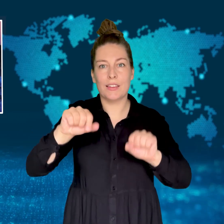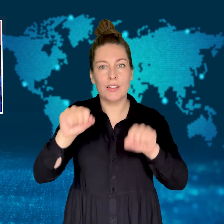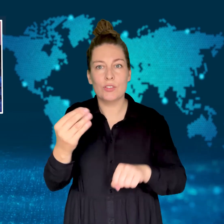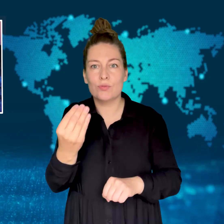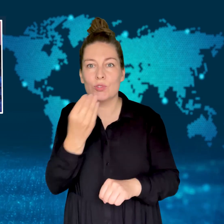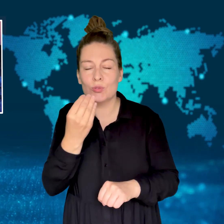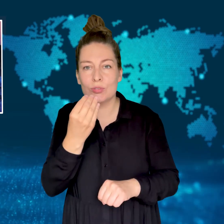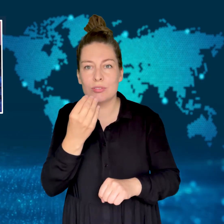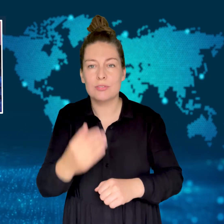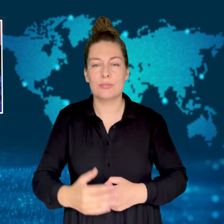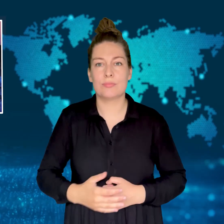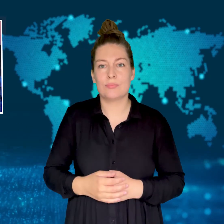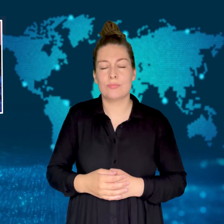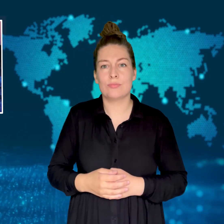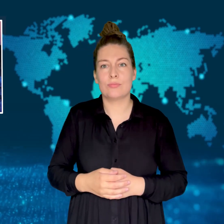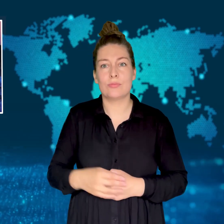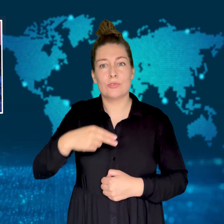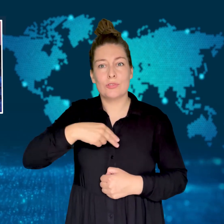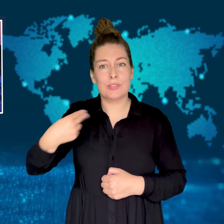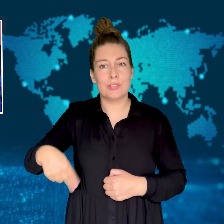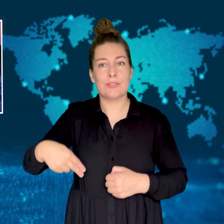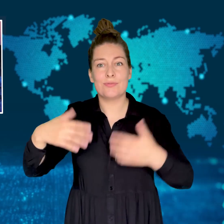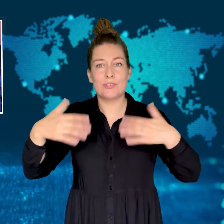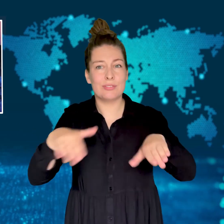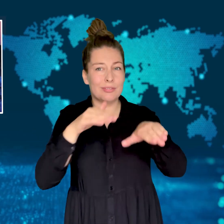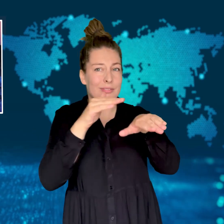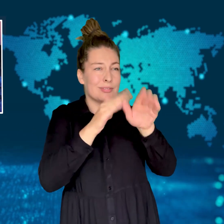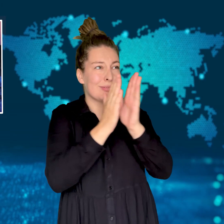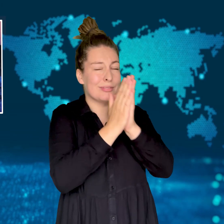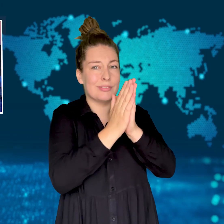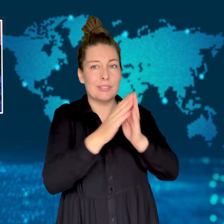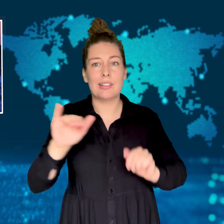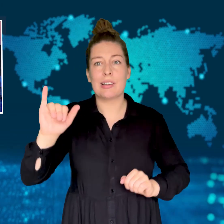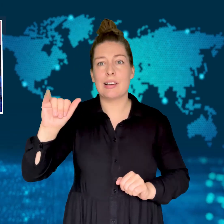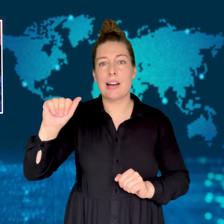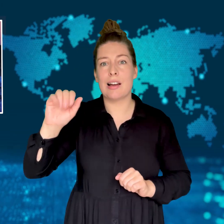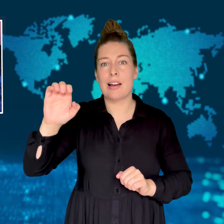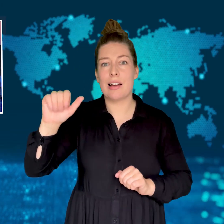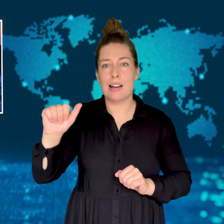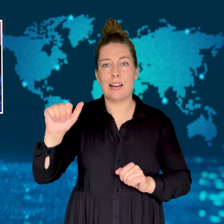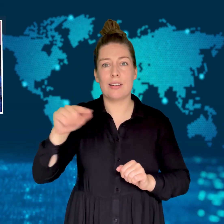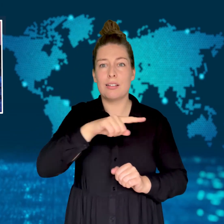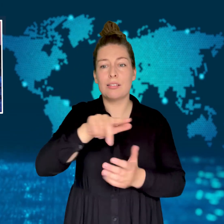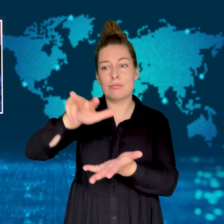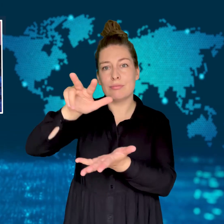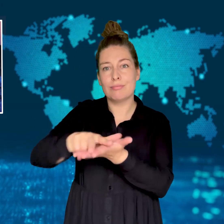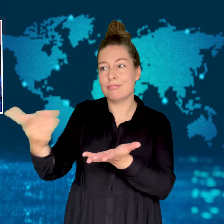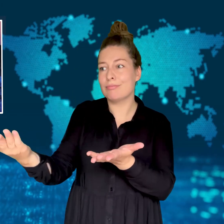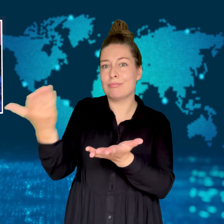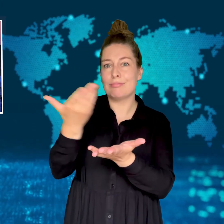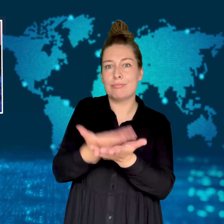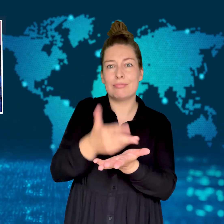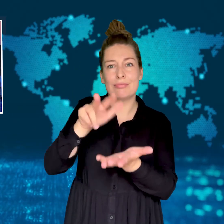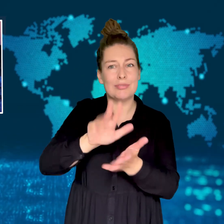South Korea stocked up on sea salt to resolve food safety fears.